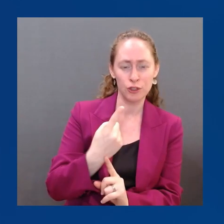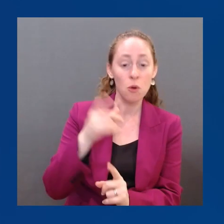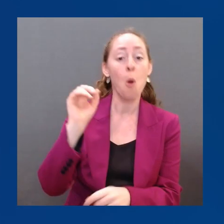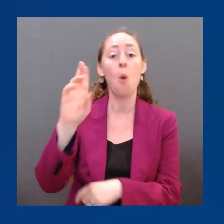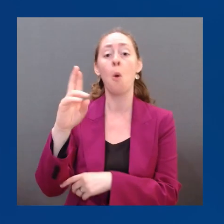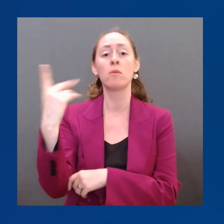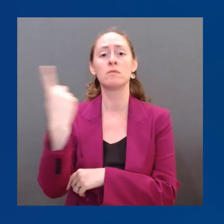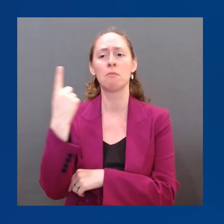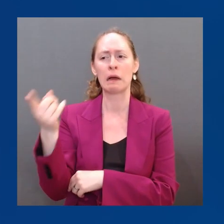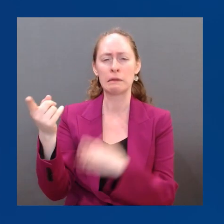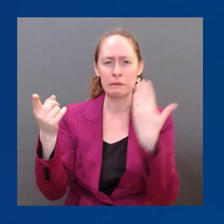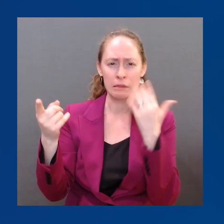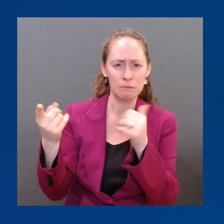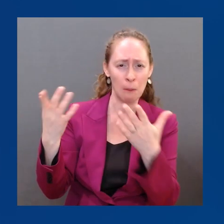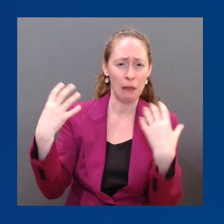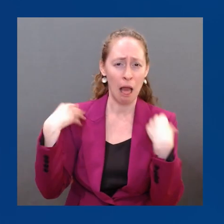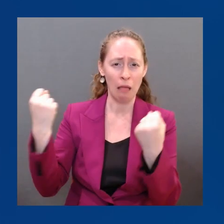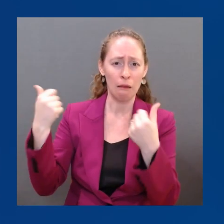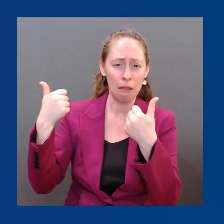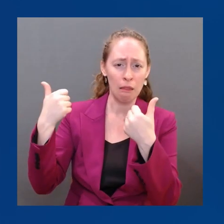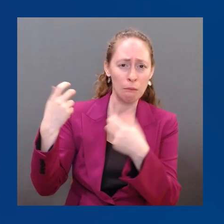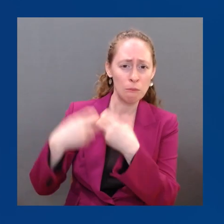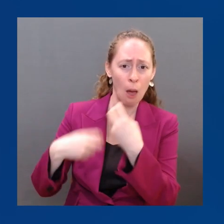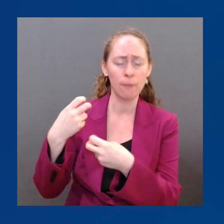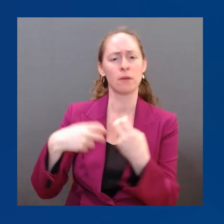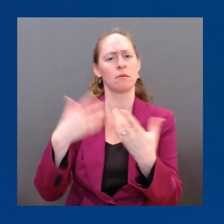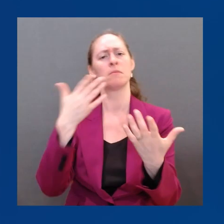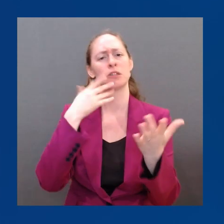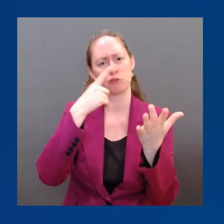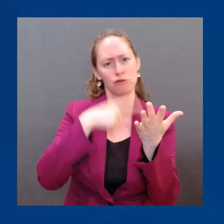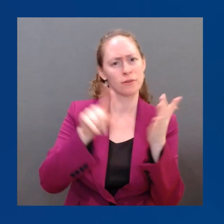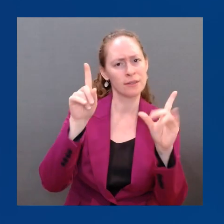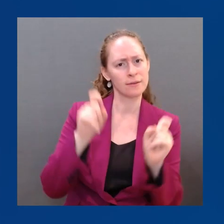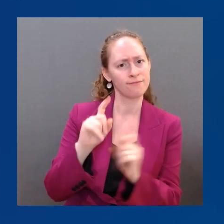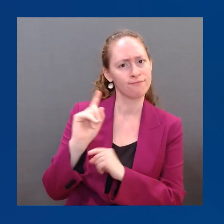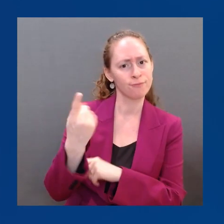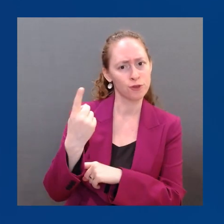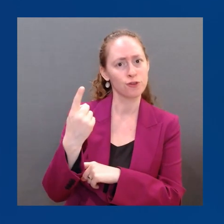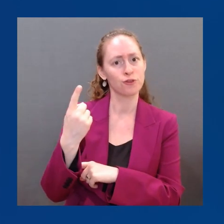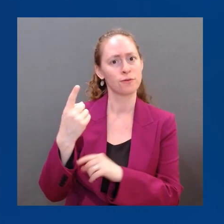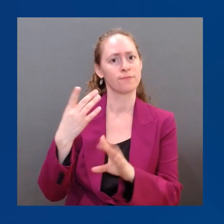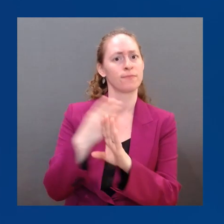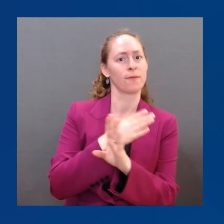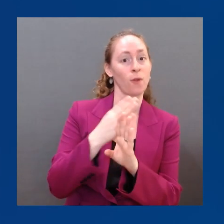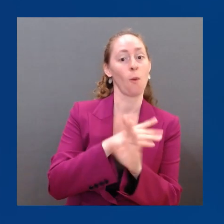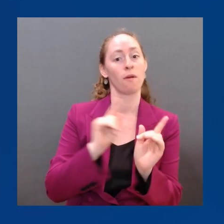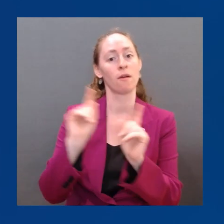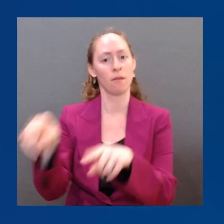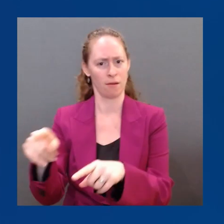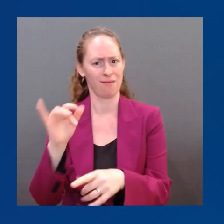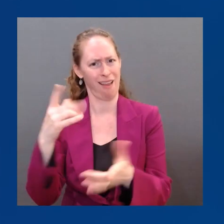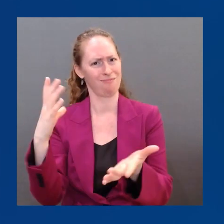There's very good evidence that the use of rapid tests can reduce the amount of infections that's happening out there. So this is one of the tools we have,